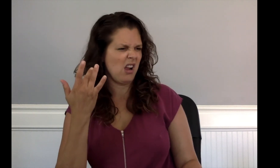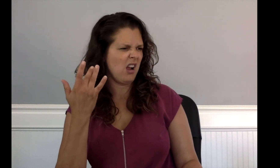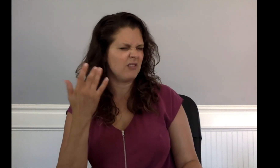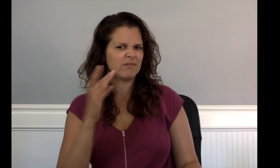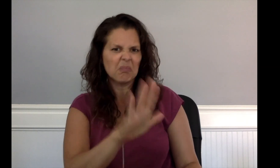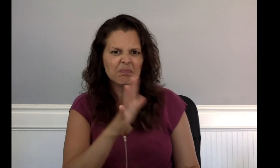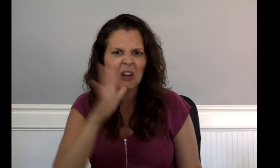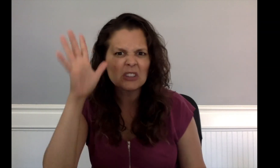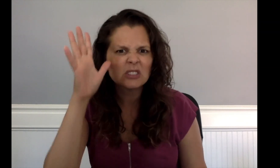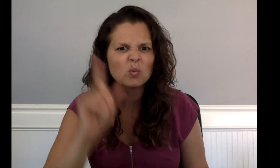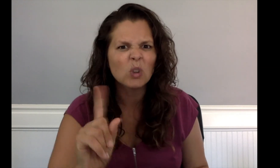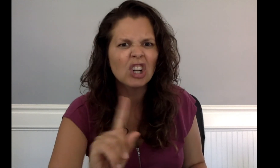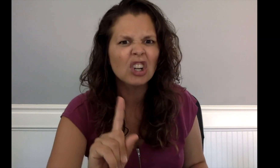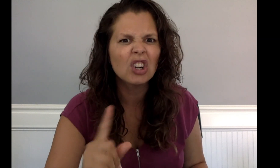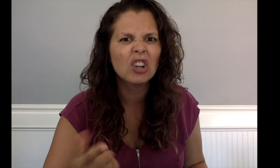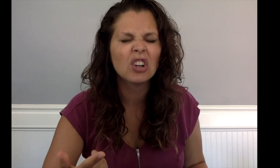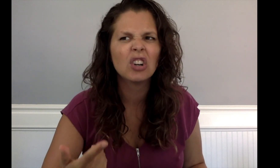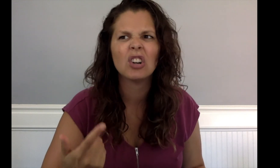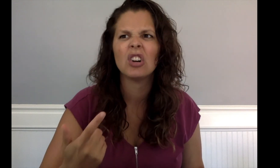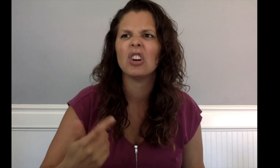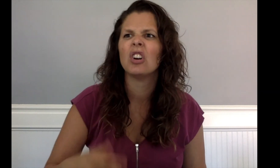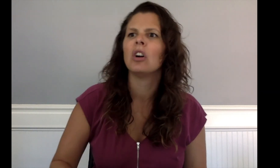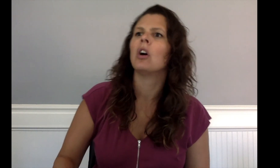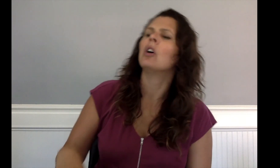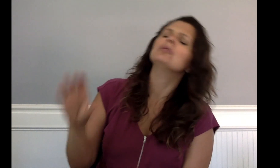“Why? ” she asked. “Where are your parents? ”